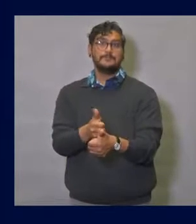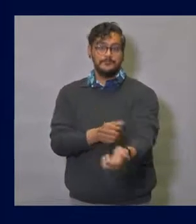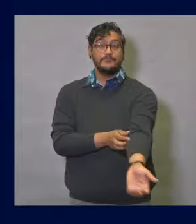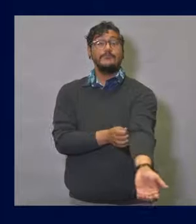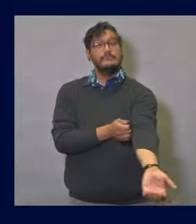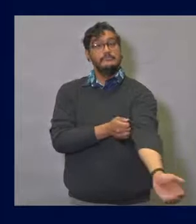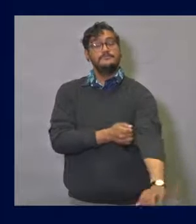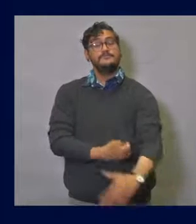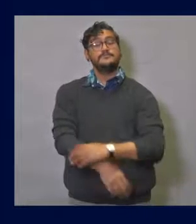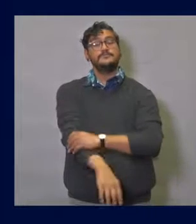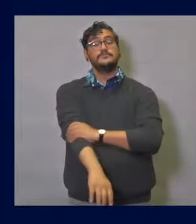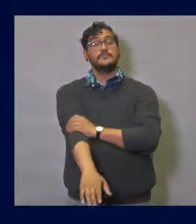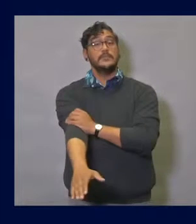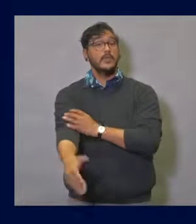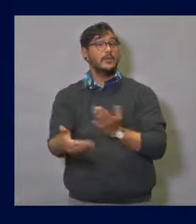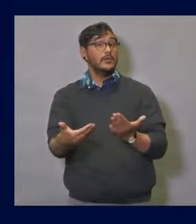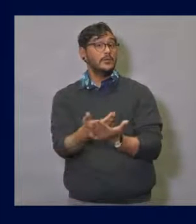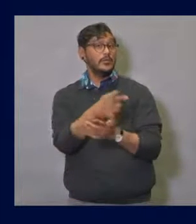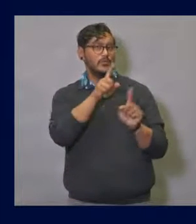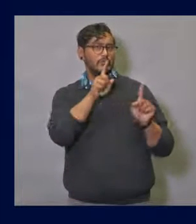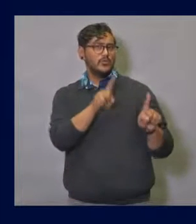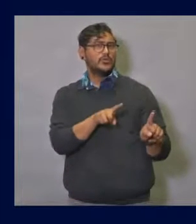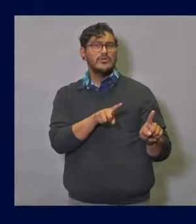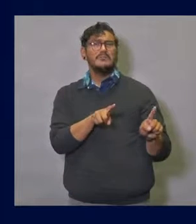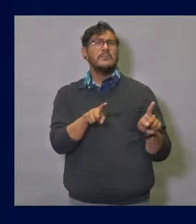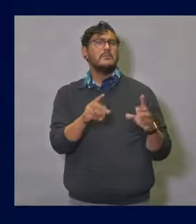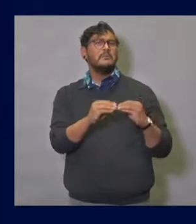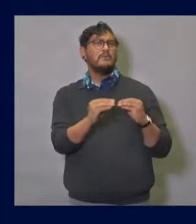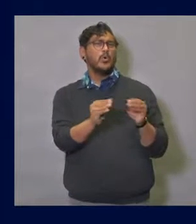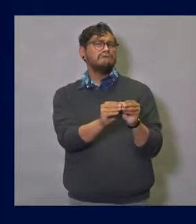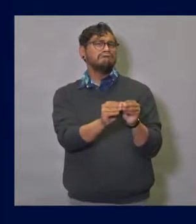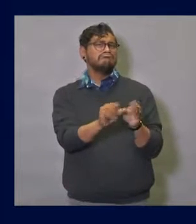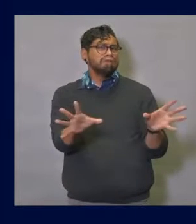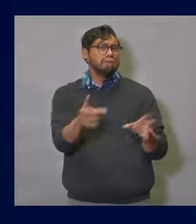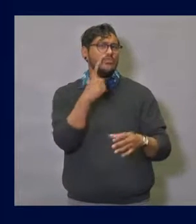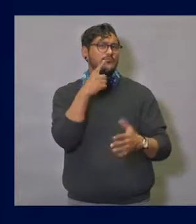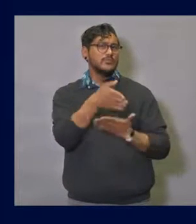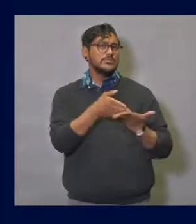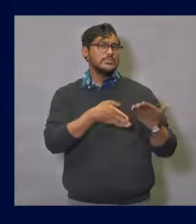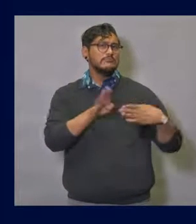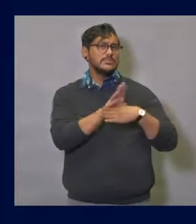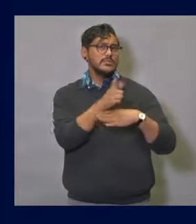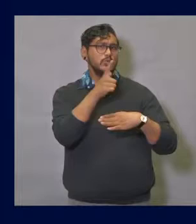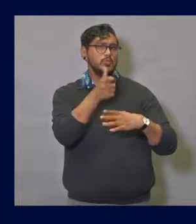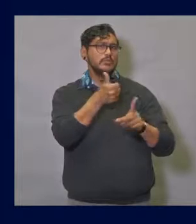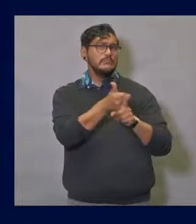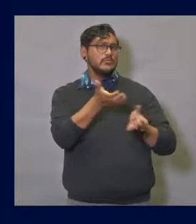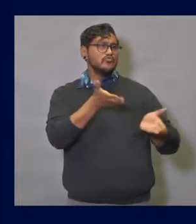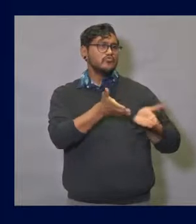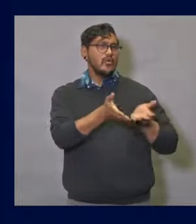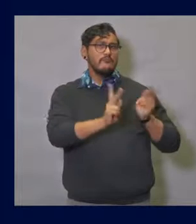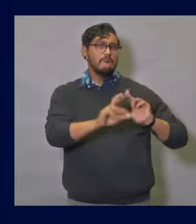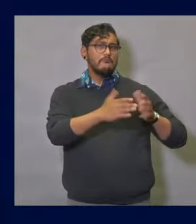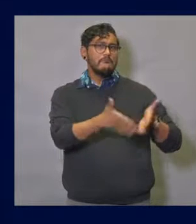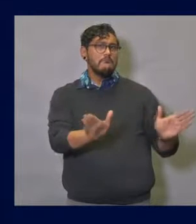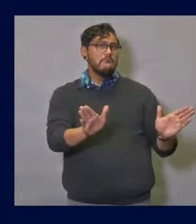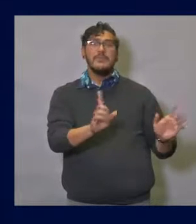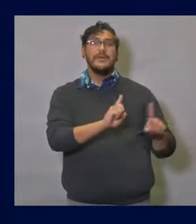WE ARE PROVIDING AS WELL